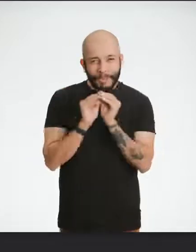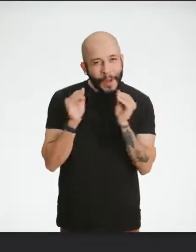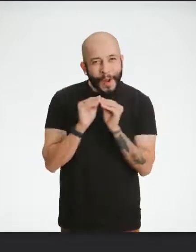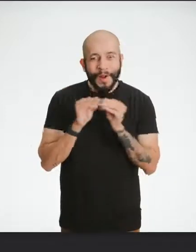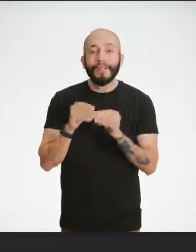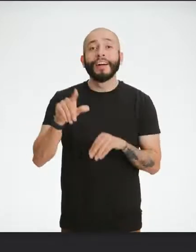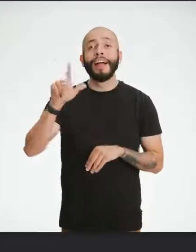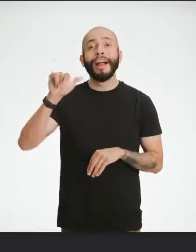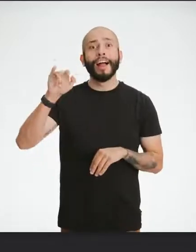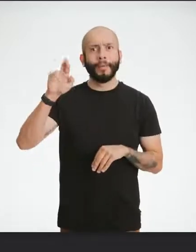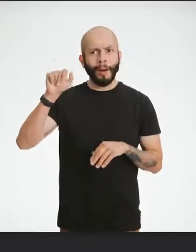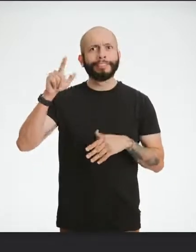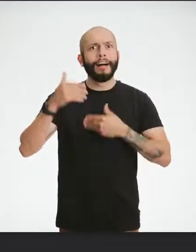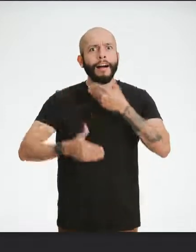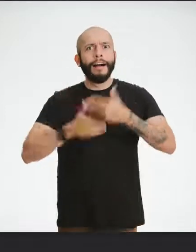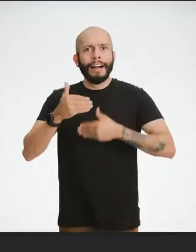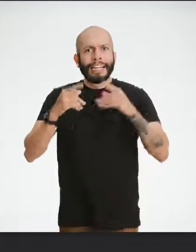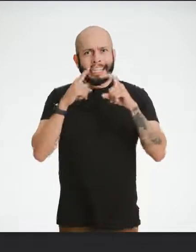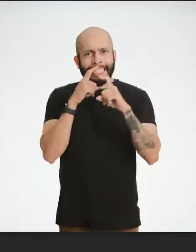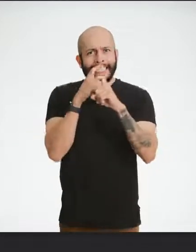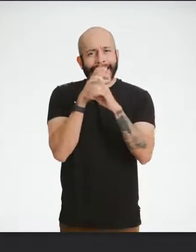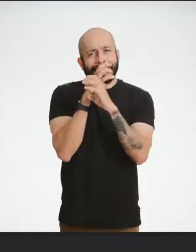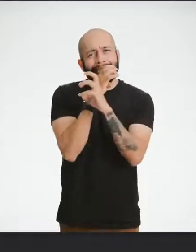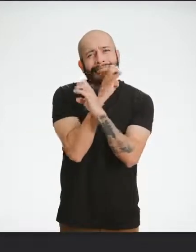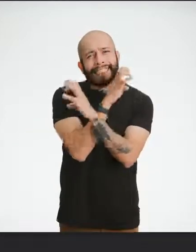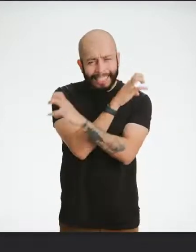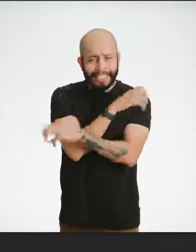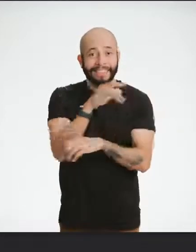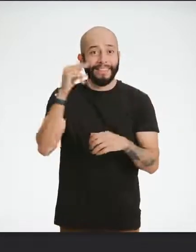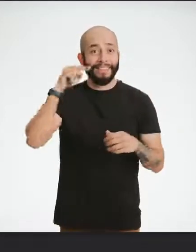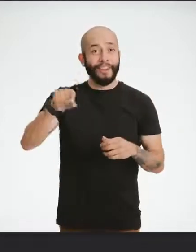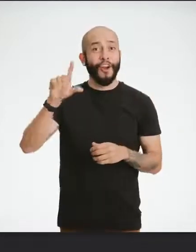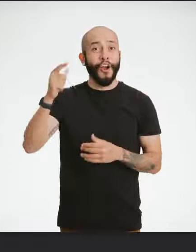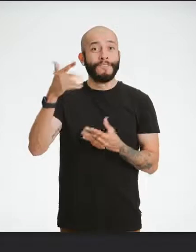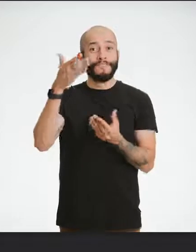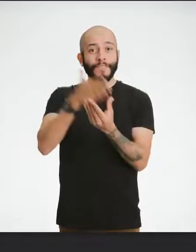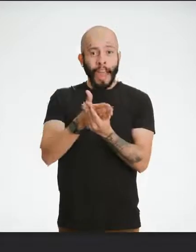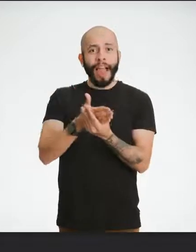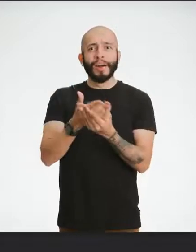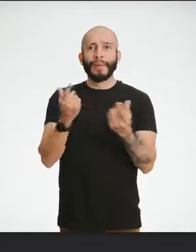As literals become more complex, like this one that matches parts of a log file, Swift